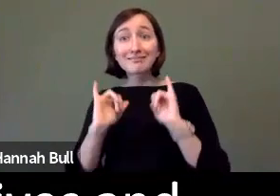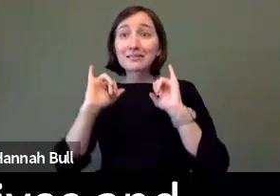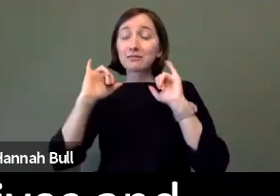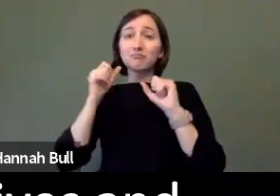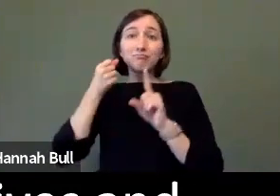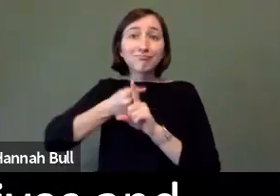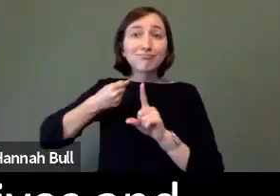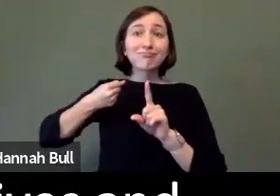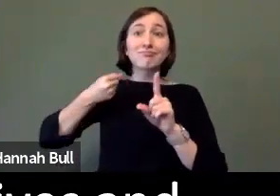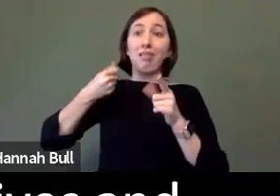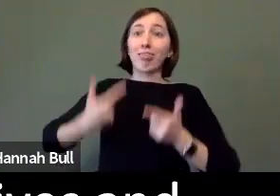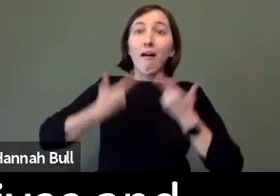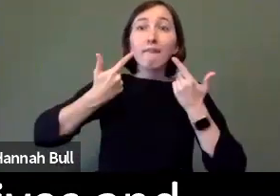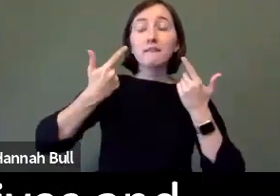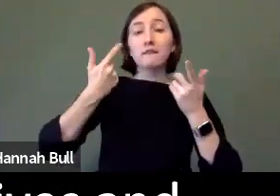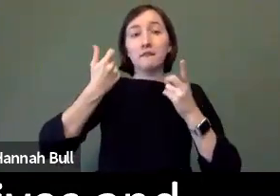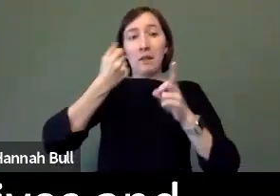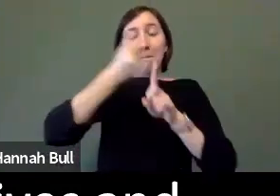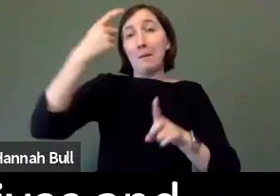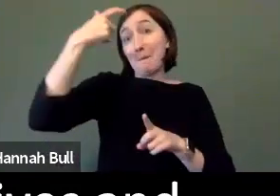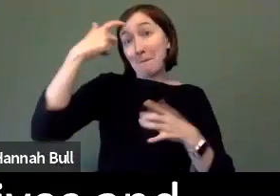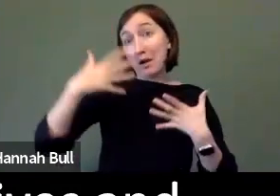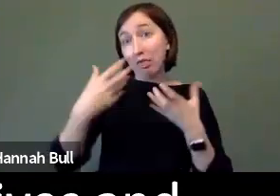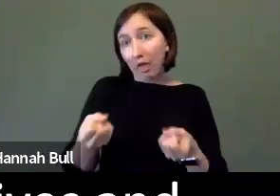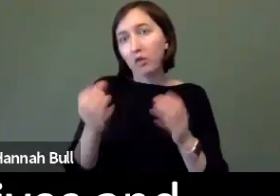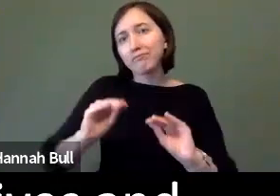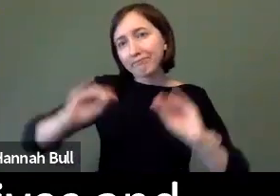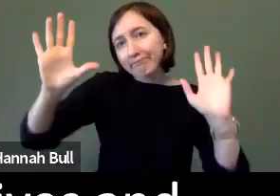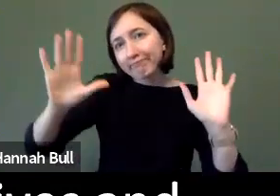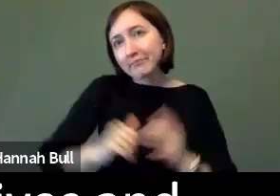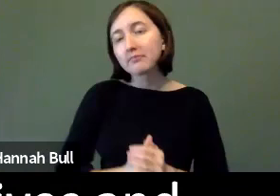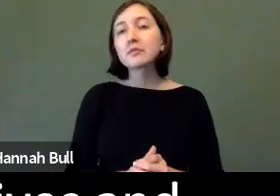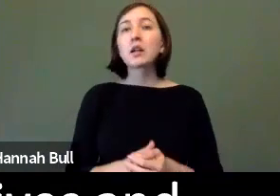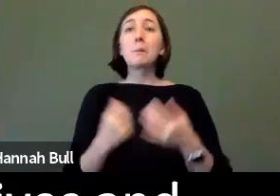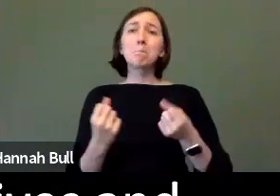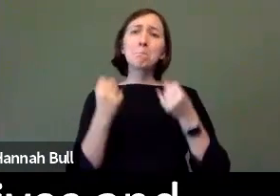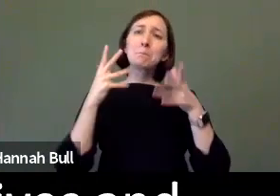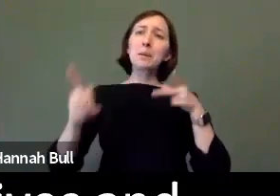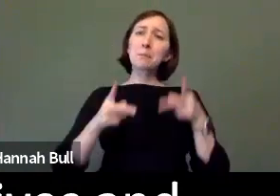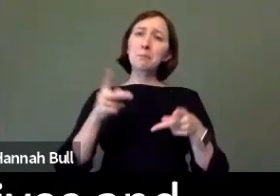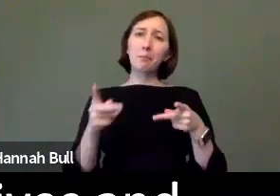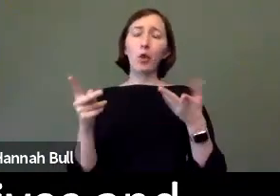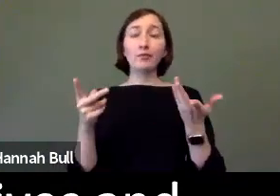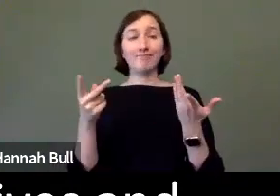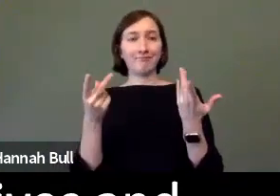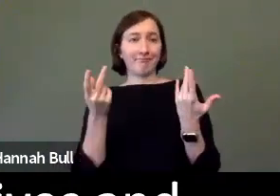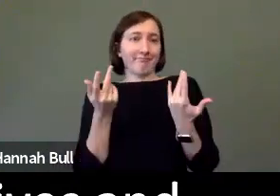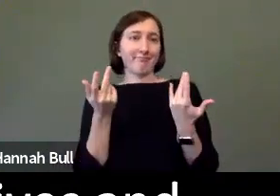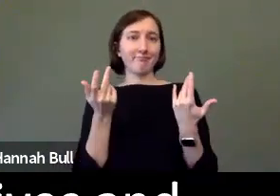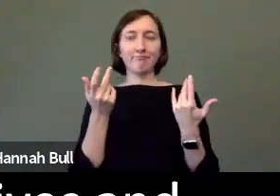and mental health. No doubt about that. Many people are experiencing a heightened anxiety,